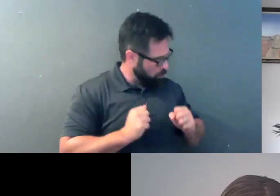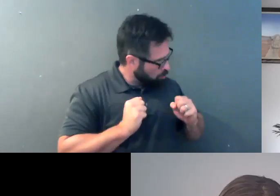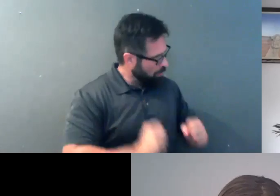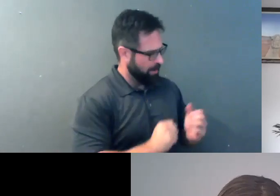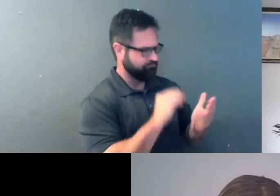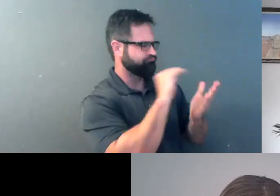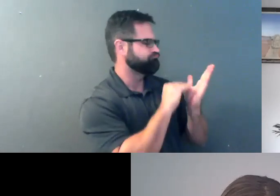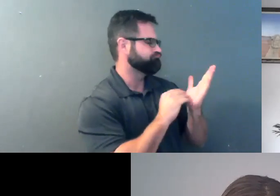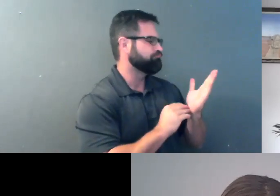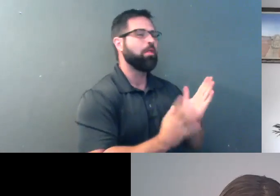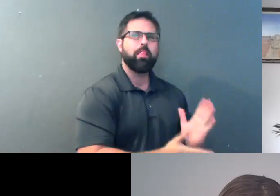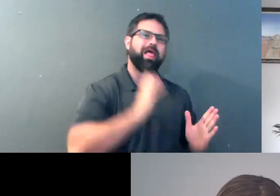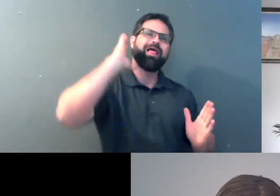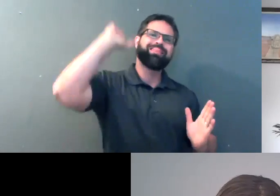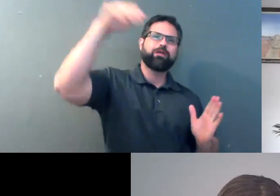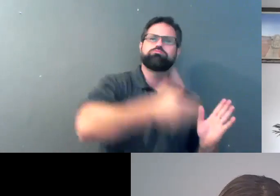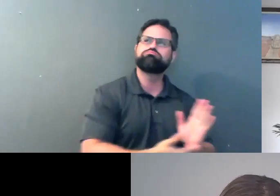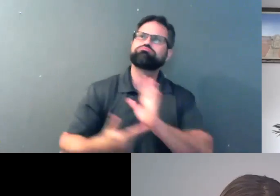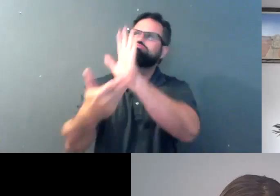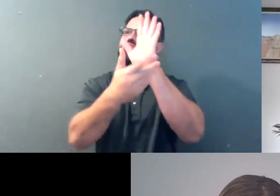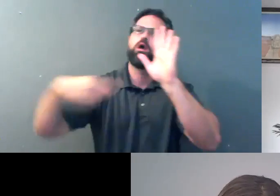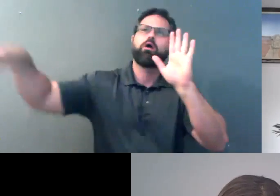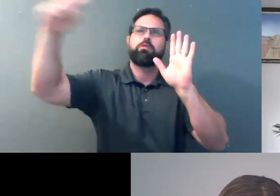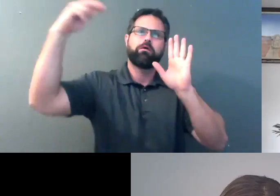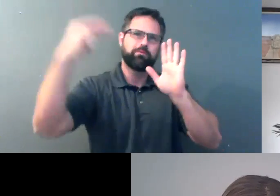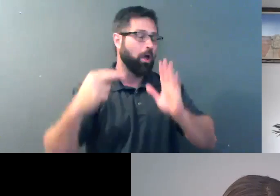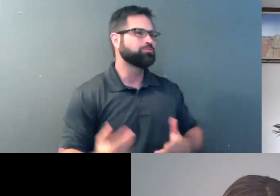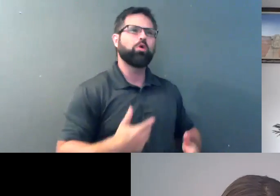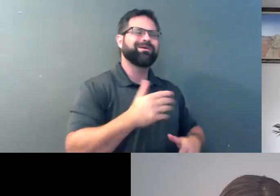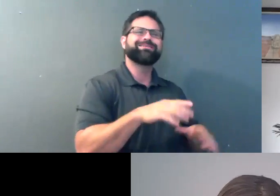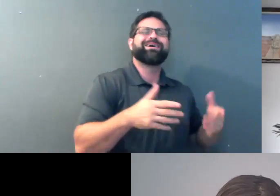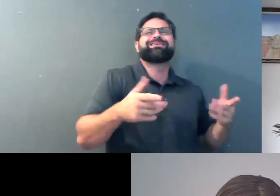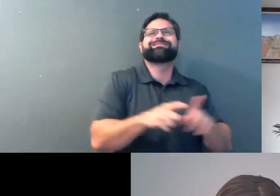ensure that the commitments that have been made at a global level are translated in practice